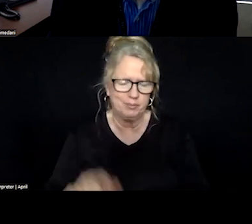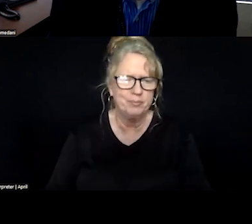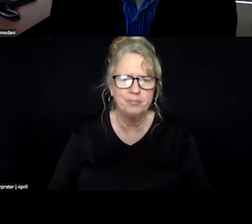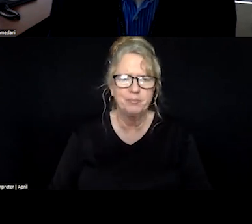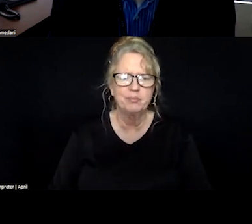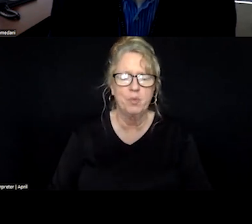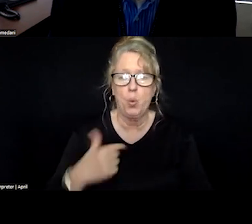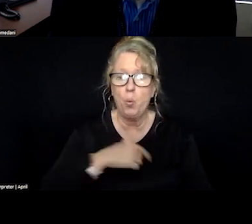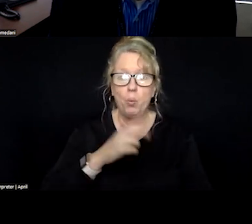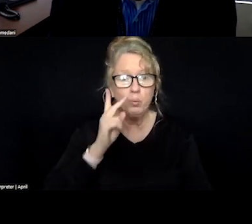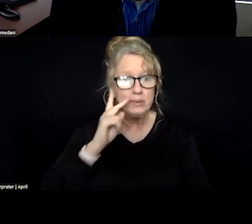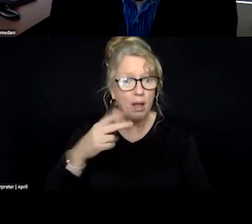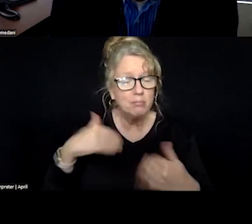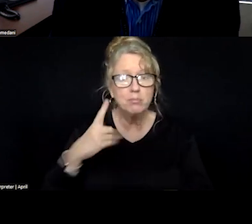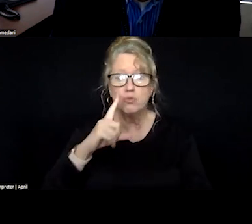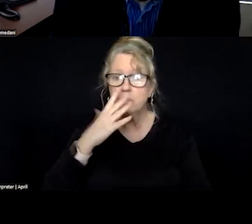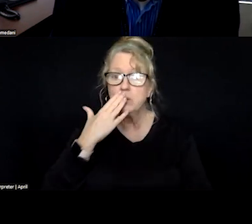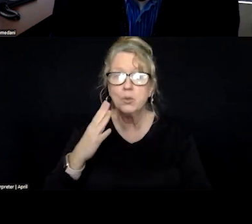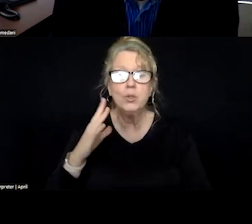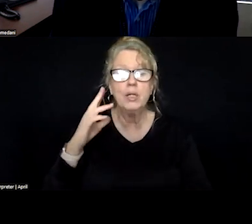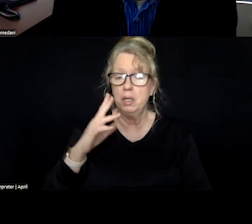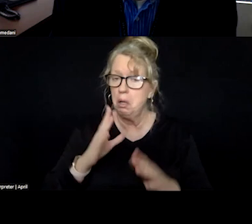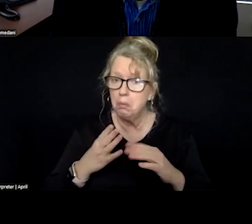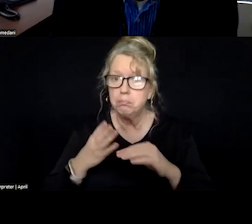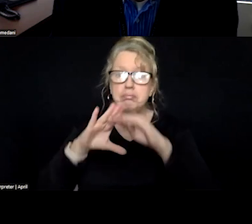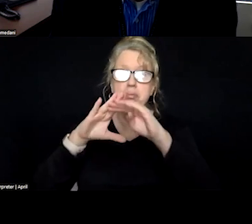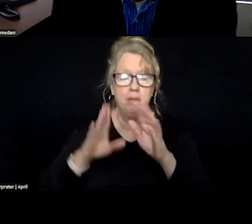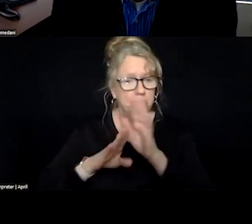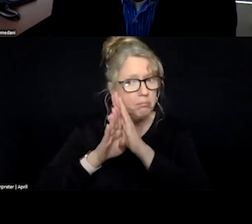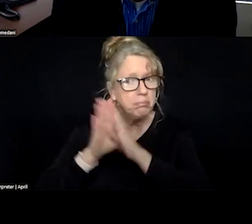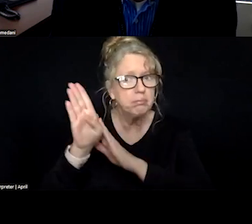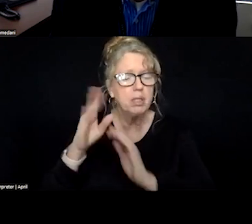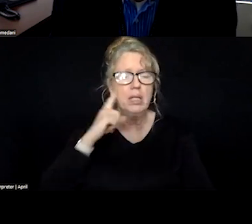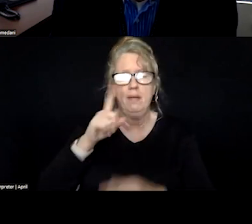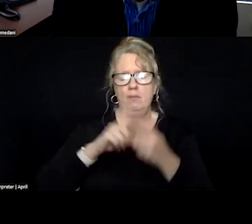SO WE SAW A GOOD UPTAKE IN BEHAVIORAL HEALTH AND PRIMARY CARE.